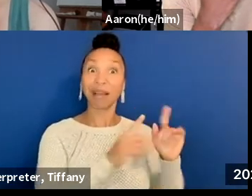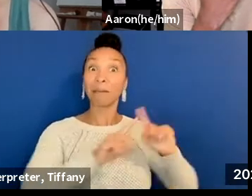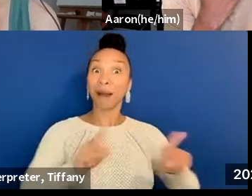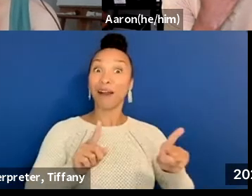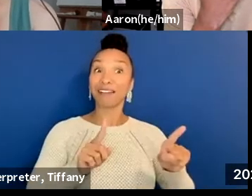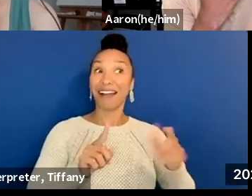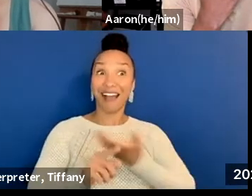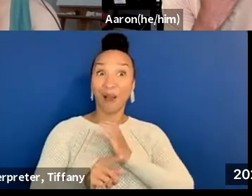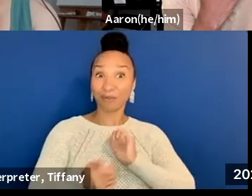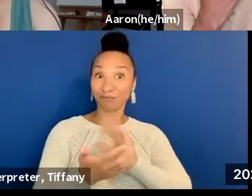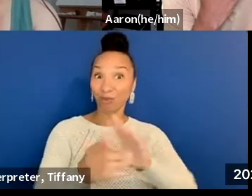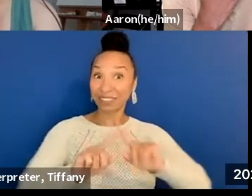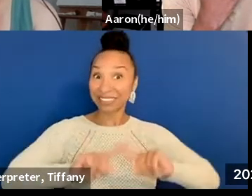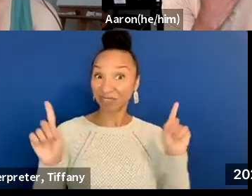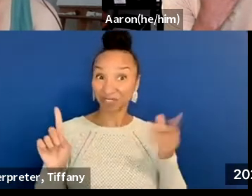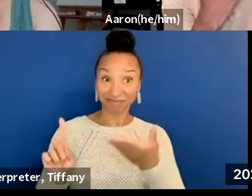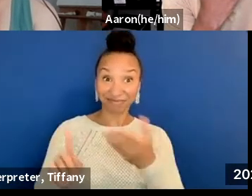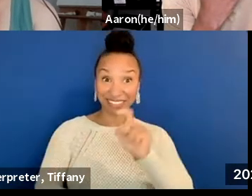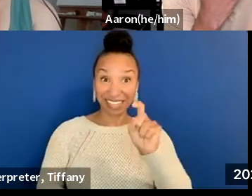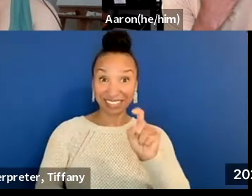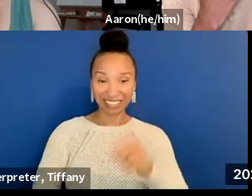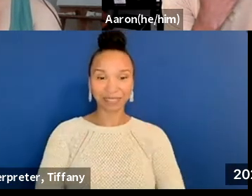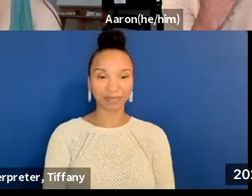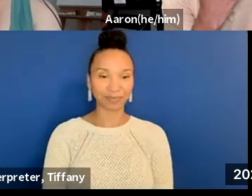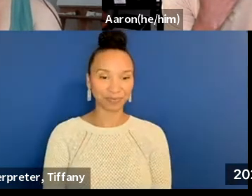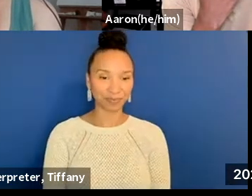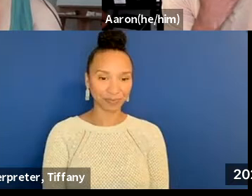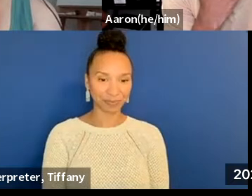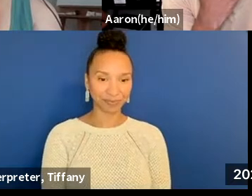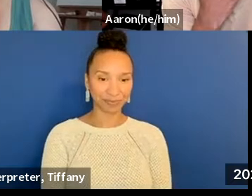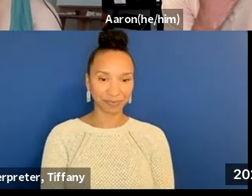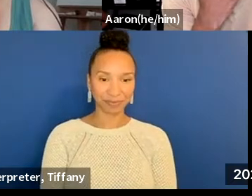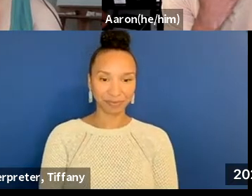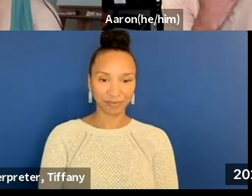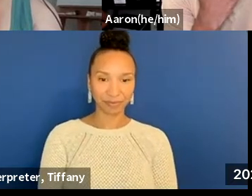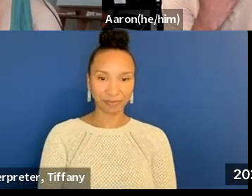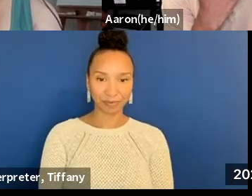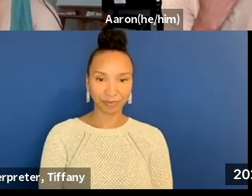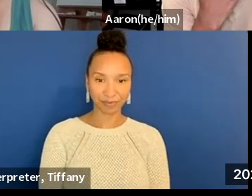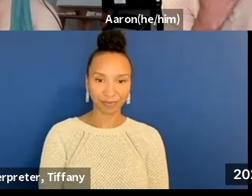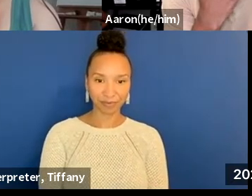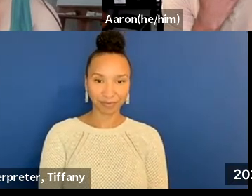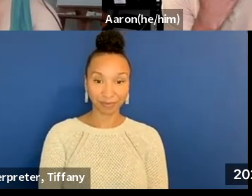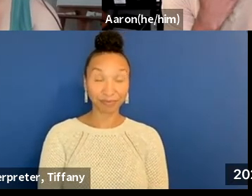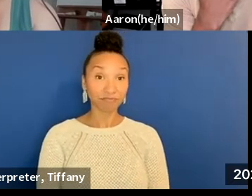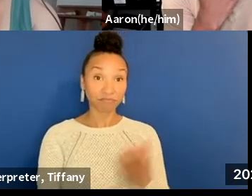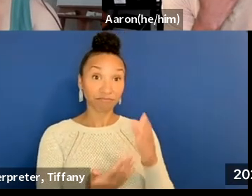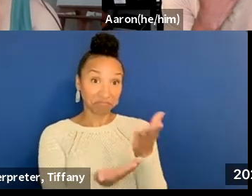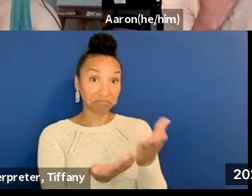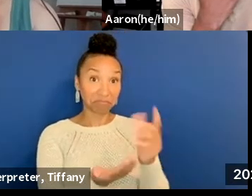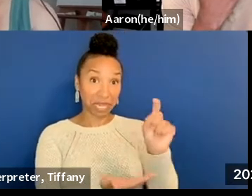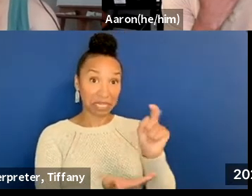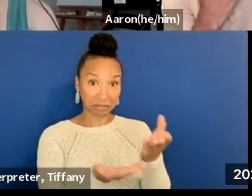x (they/themme): I guess I this is X speaking, I guess, I will maybe kind of describe what my.